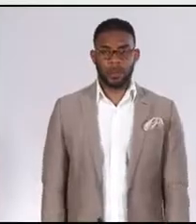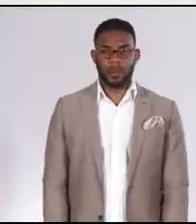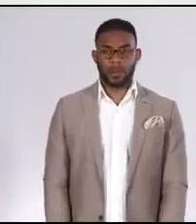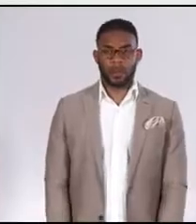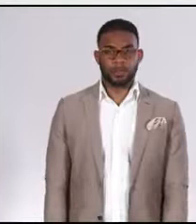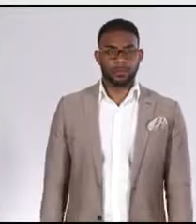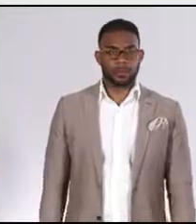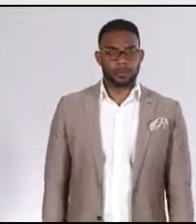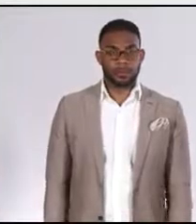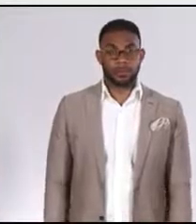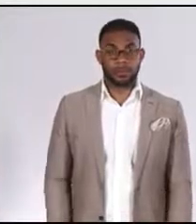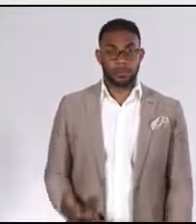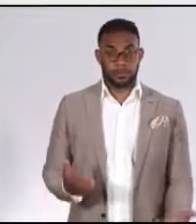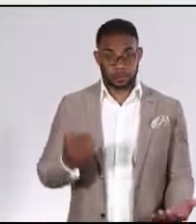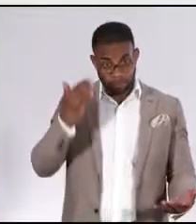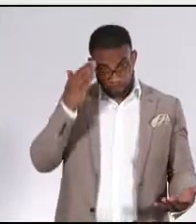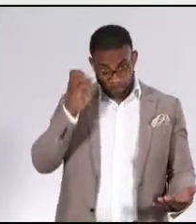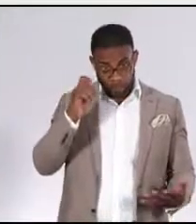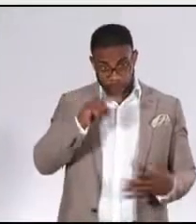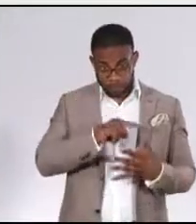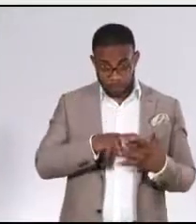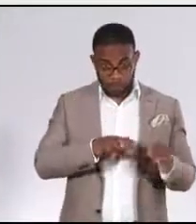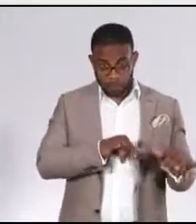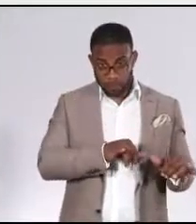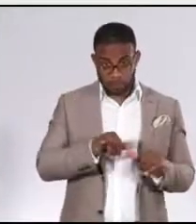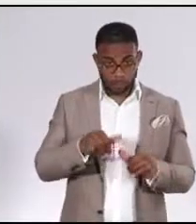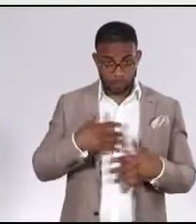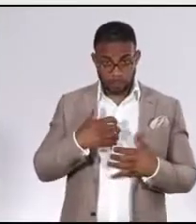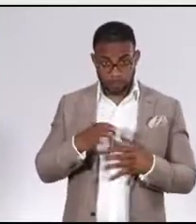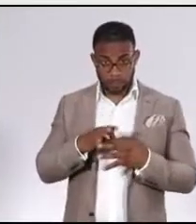Now we want to know of those same health related concerns.